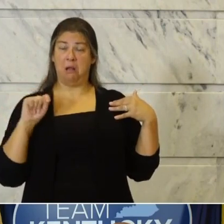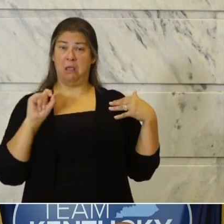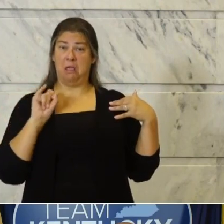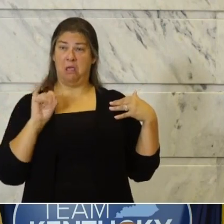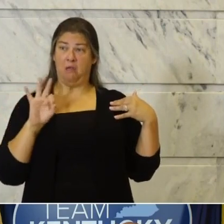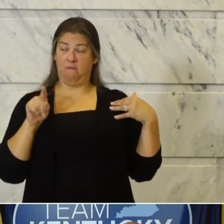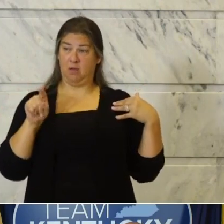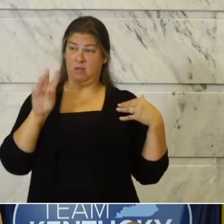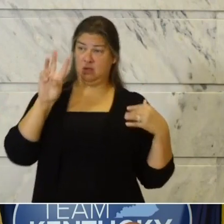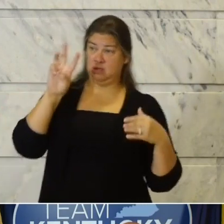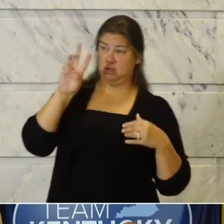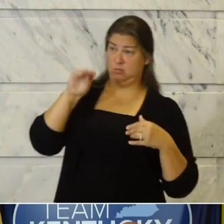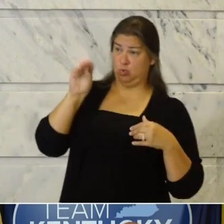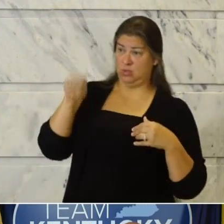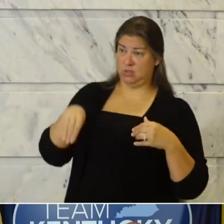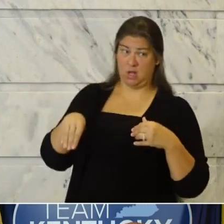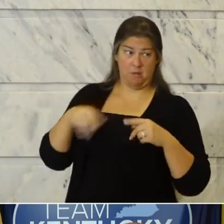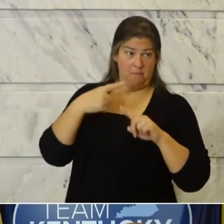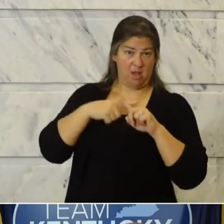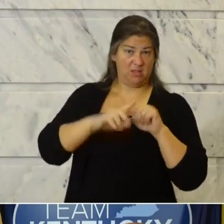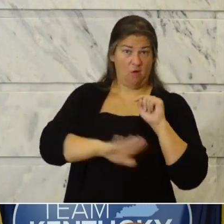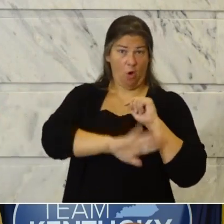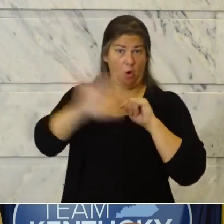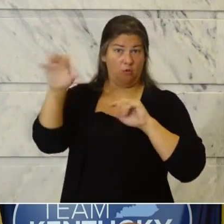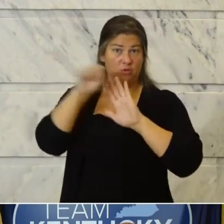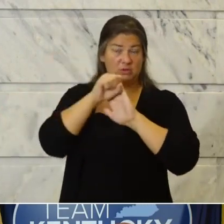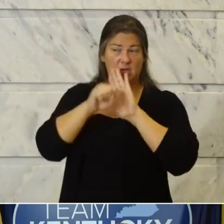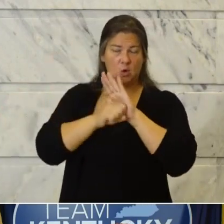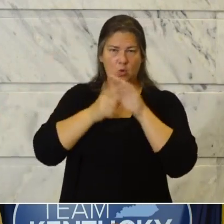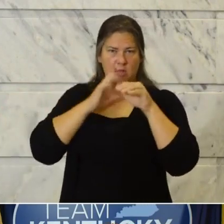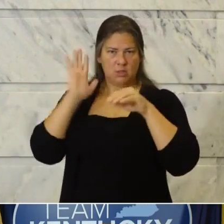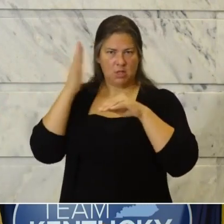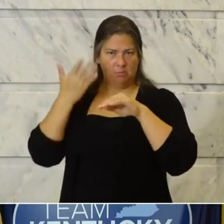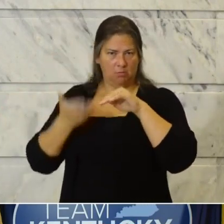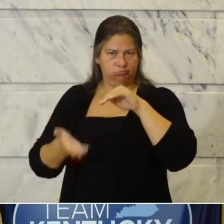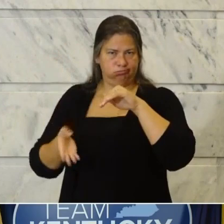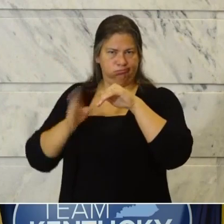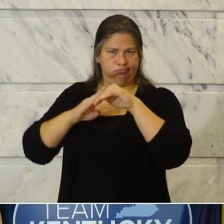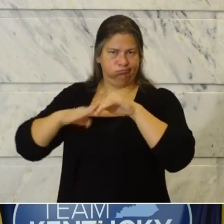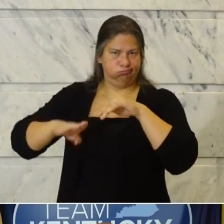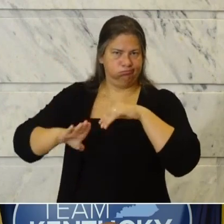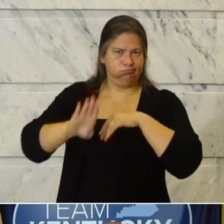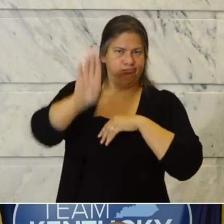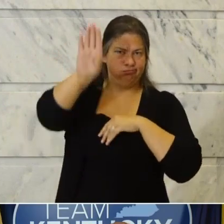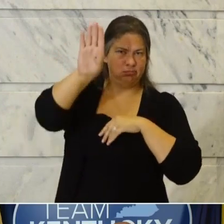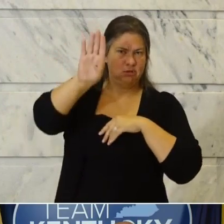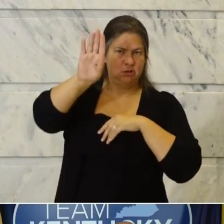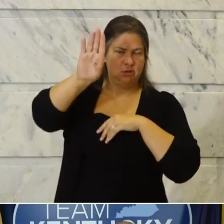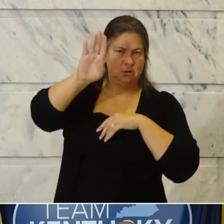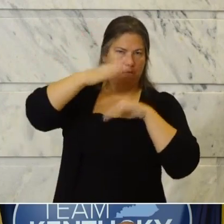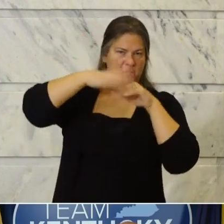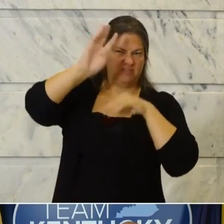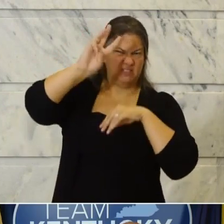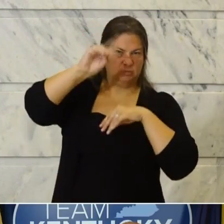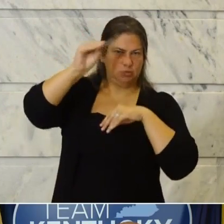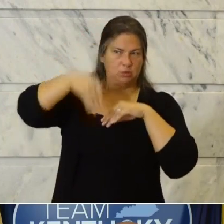step in and we're gonna give different guidance if it's above those levels. But we haven't been over the 6% for months, and so this is going to give a